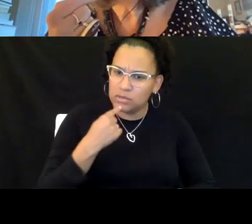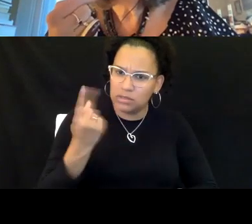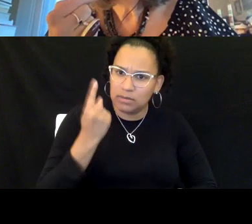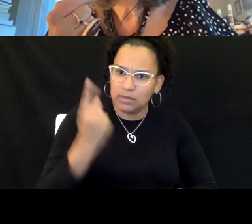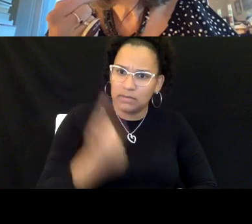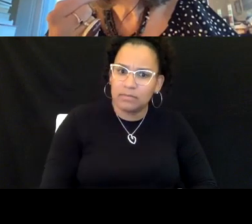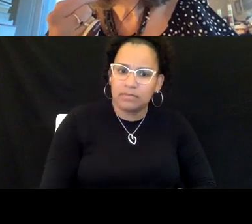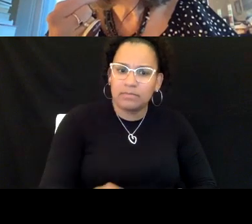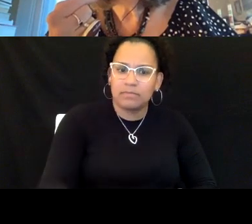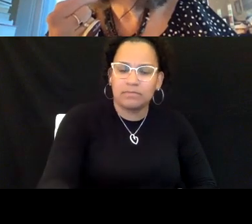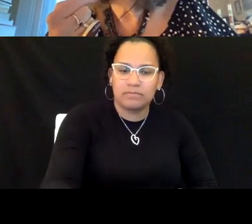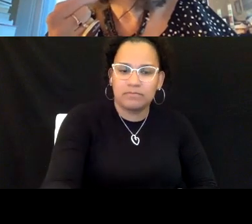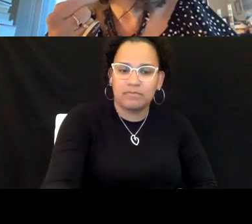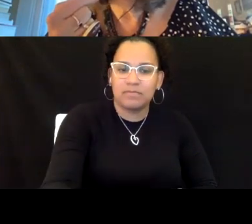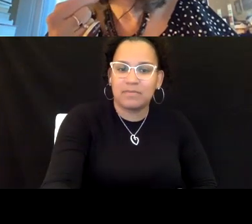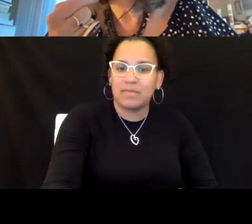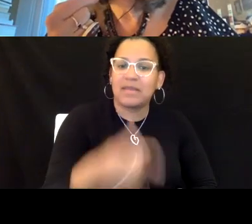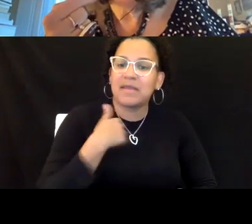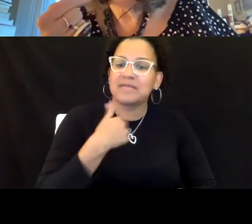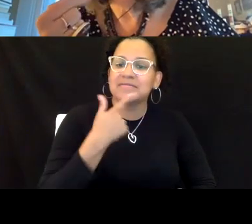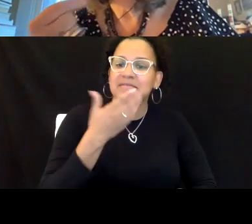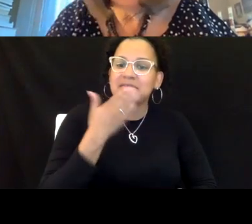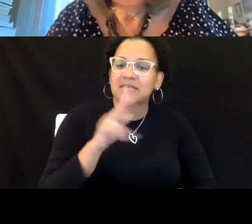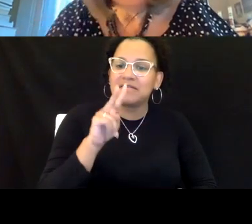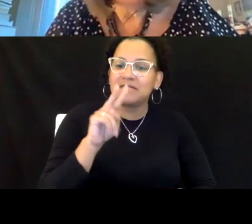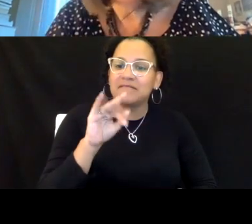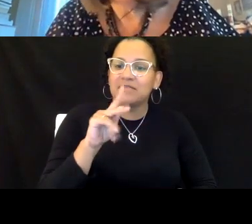Rabiatu Mohammed: Thank you, thanks, so thank you Victoria, and our next reader is live Ramon.